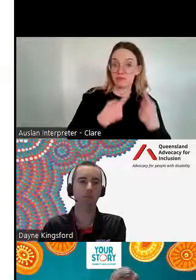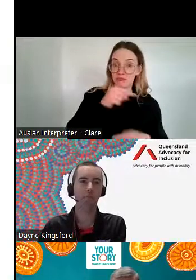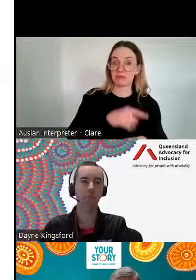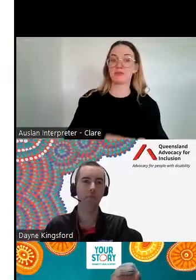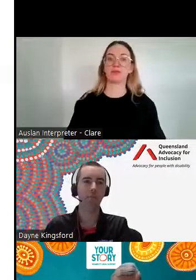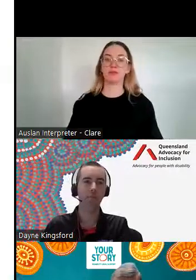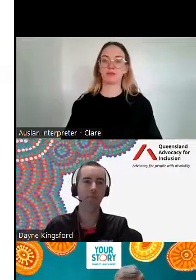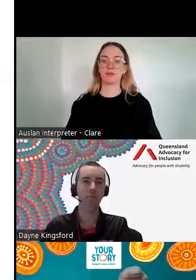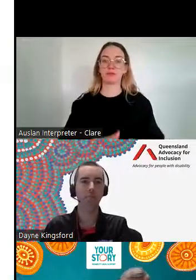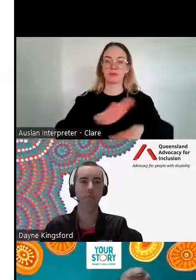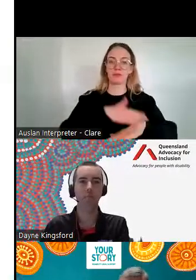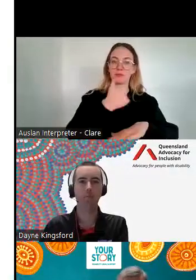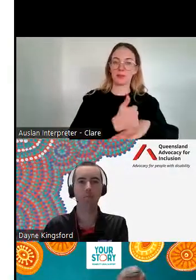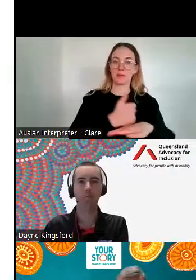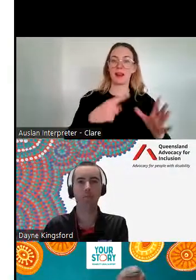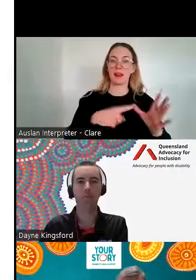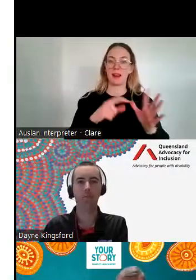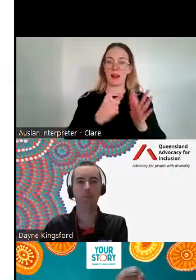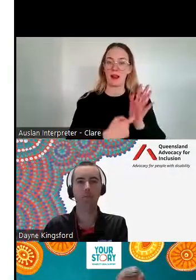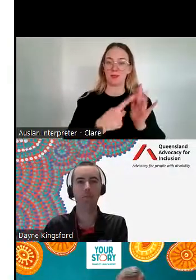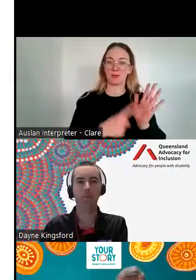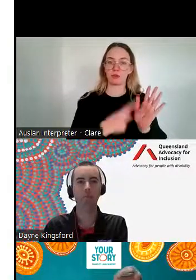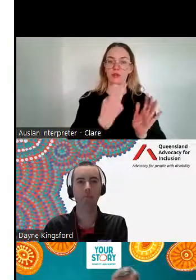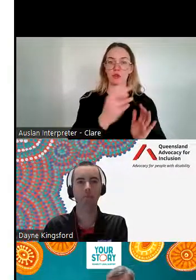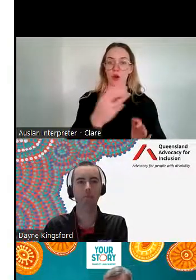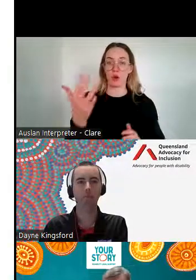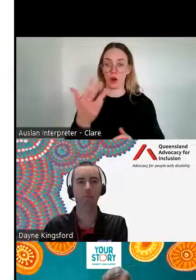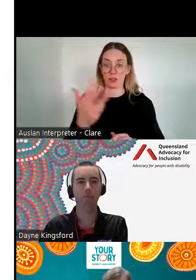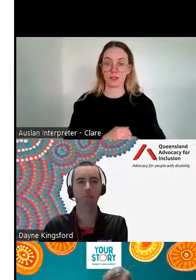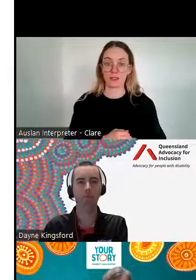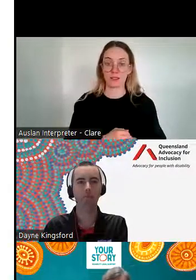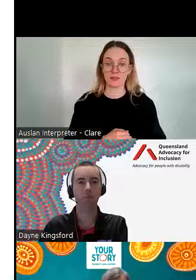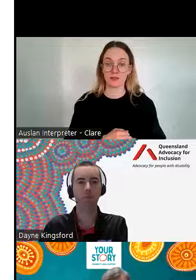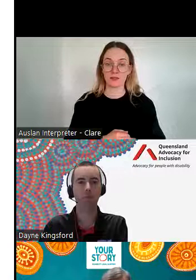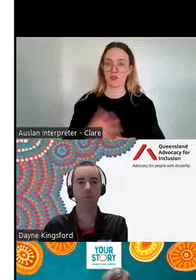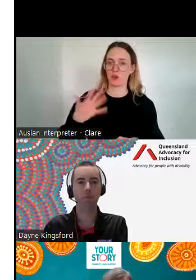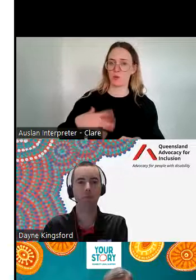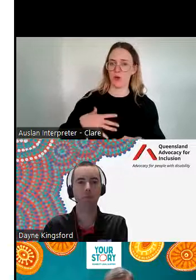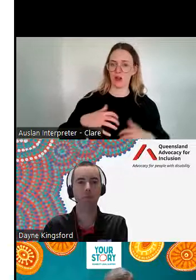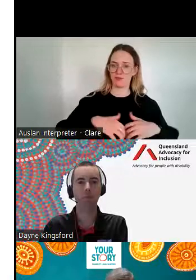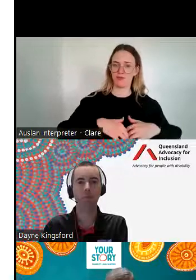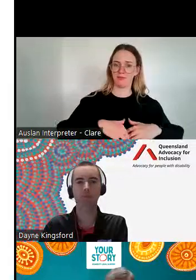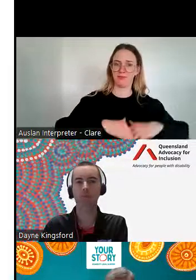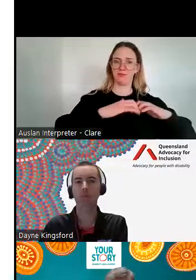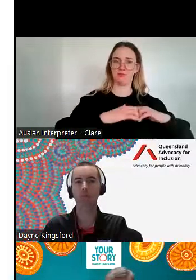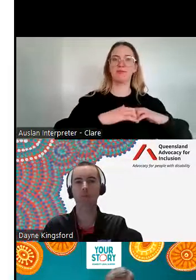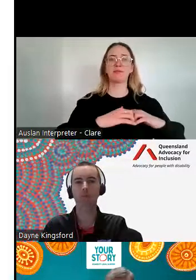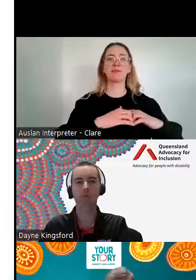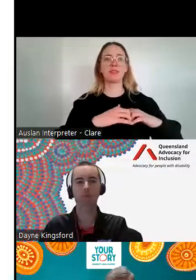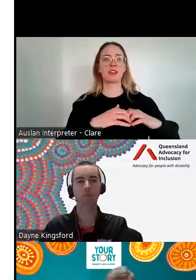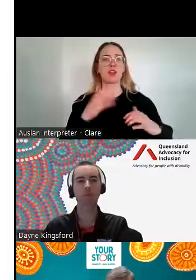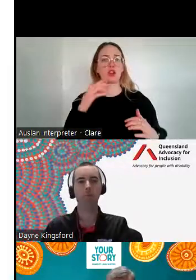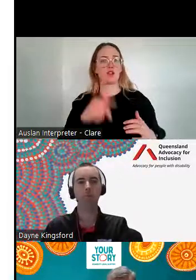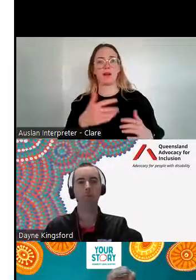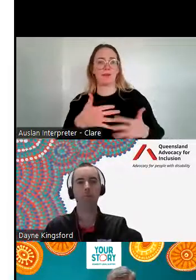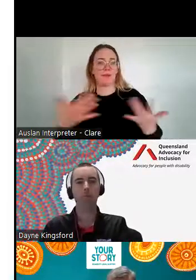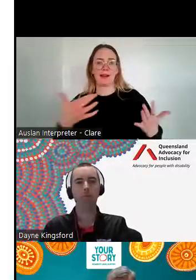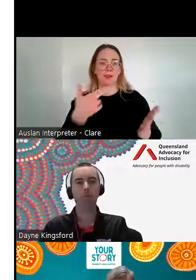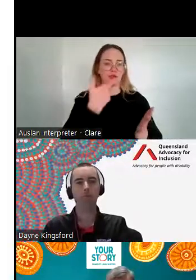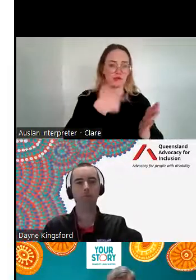was established in April 2019 basically a response to very widespread reports of violence against and